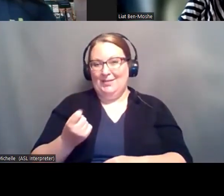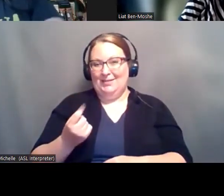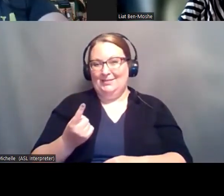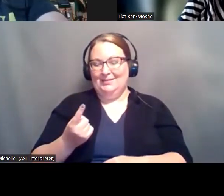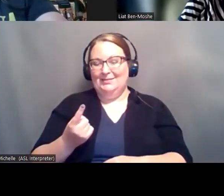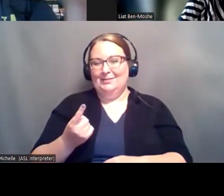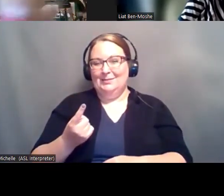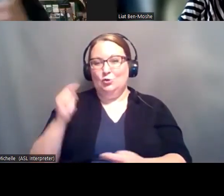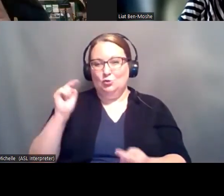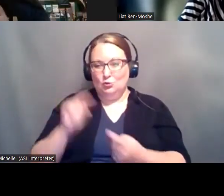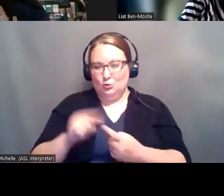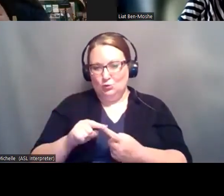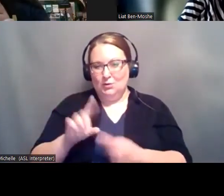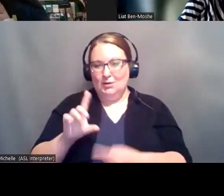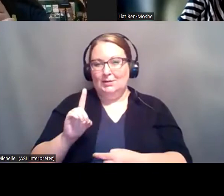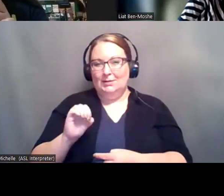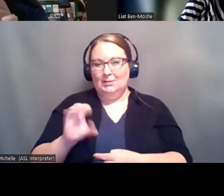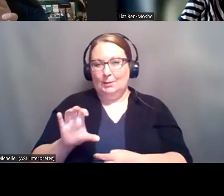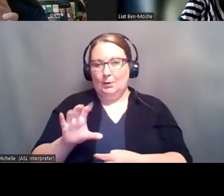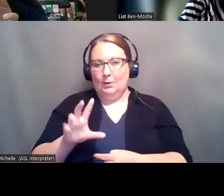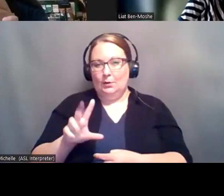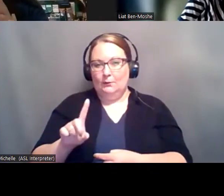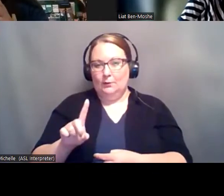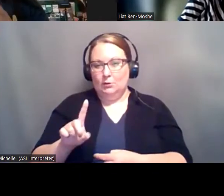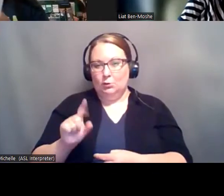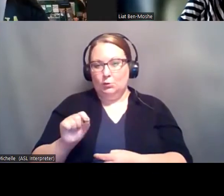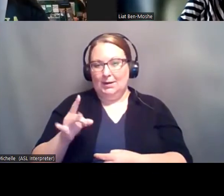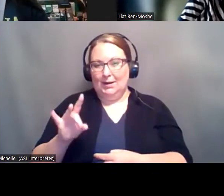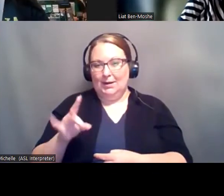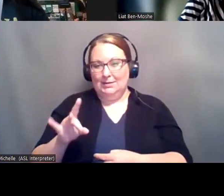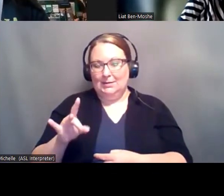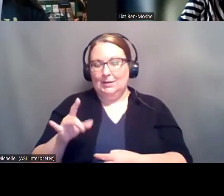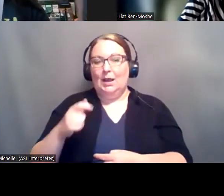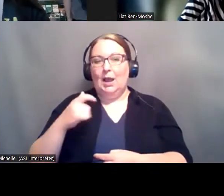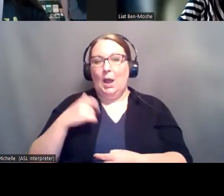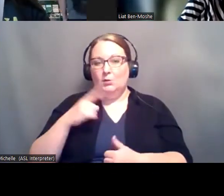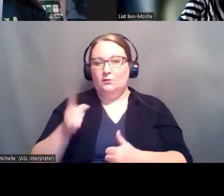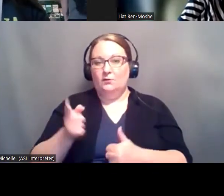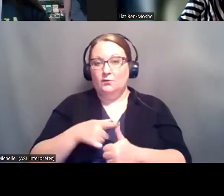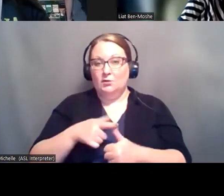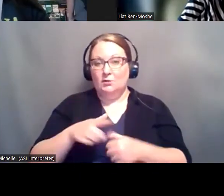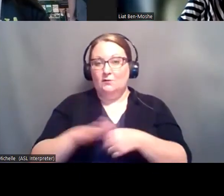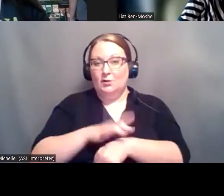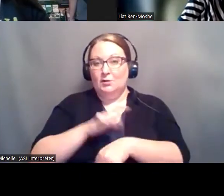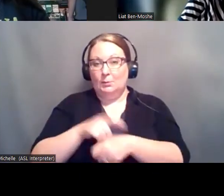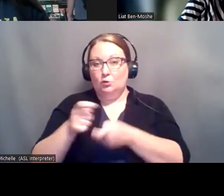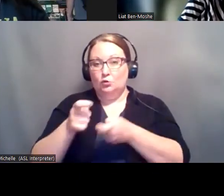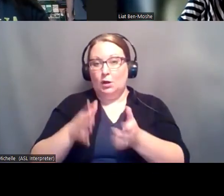to December 31st, 2018, I was the first full-time director of a disability cultural center,